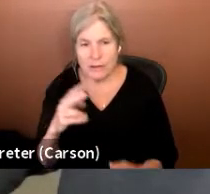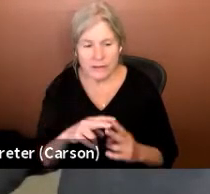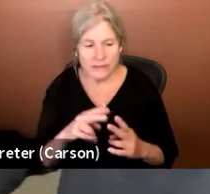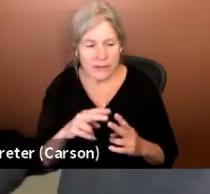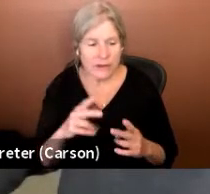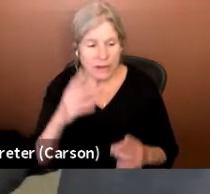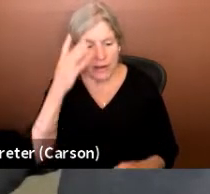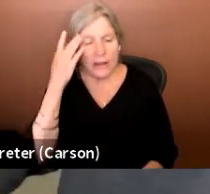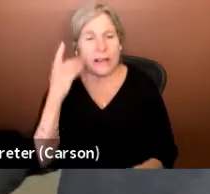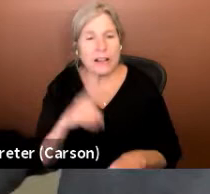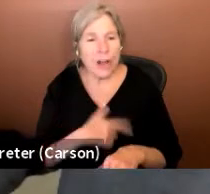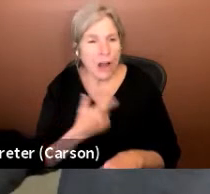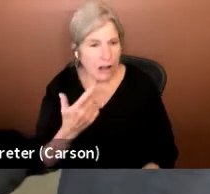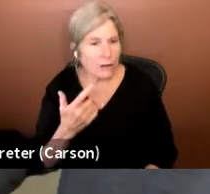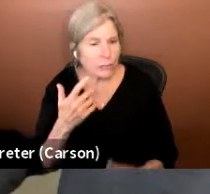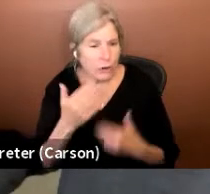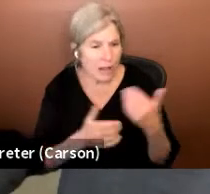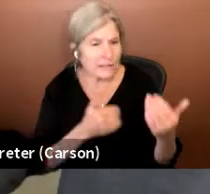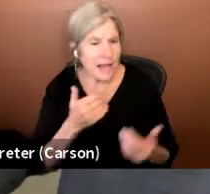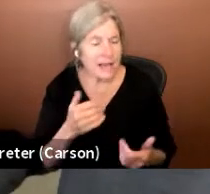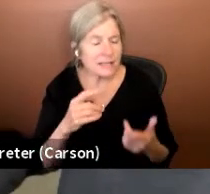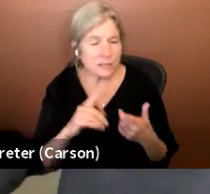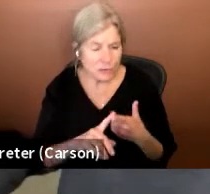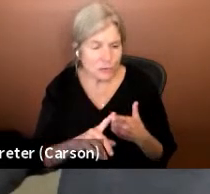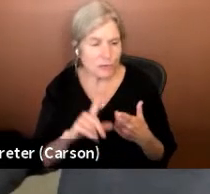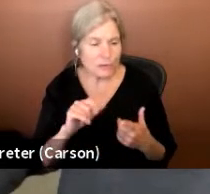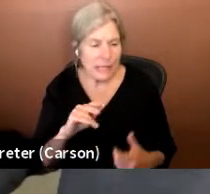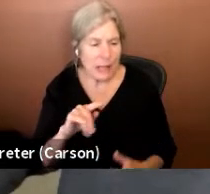fastidious process and many things can go wrong. And